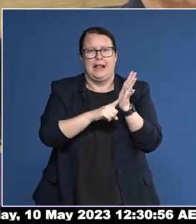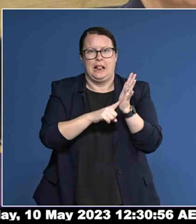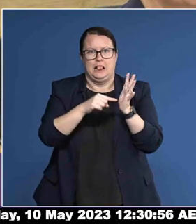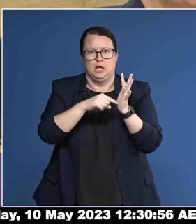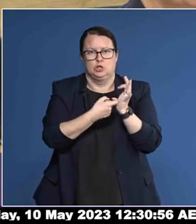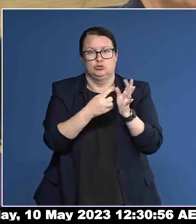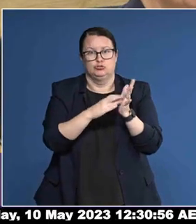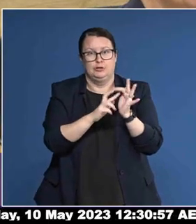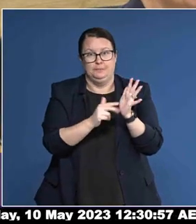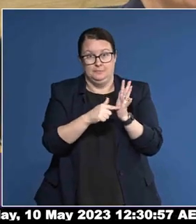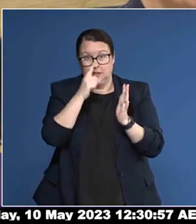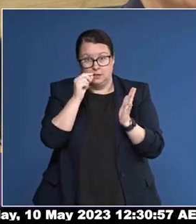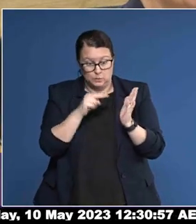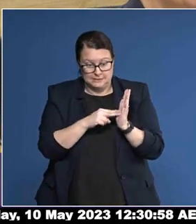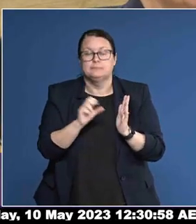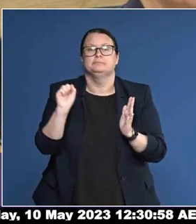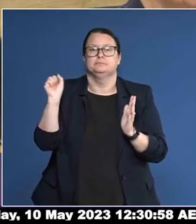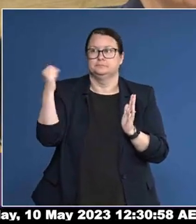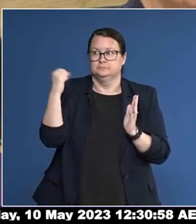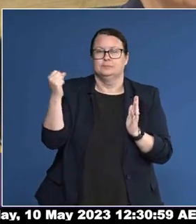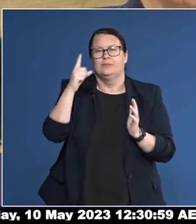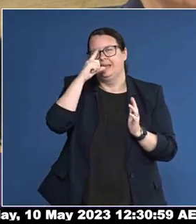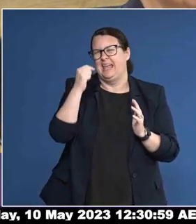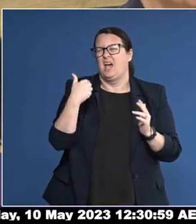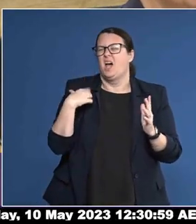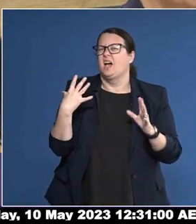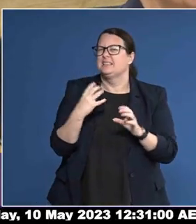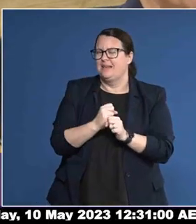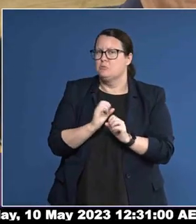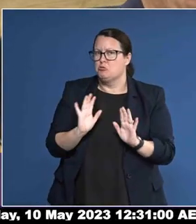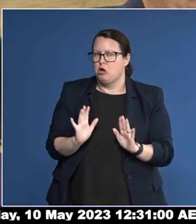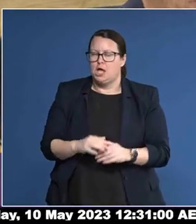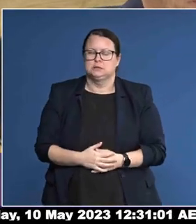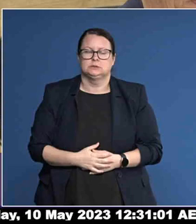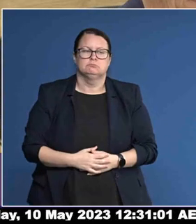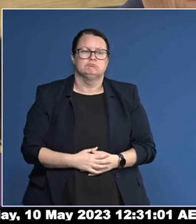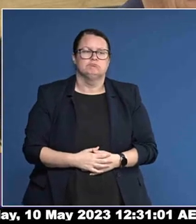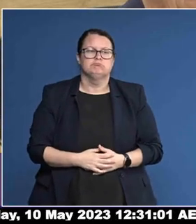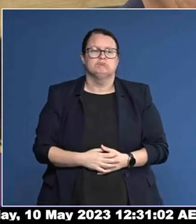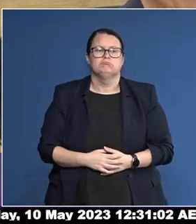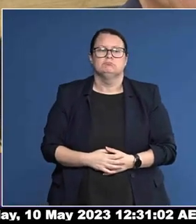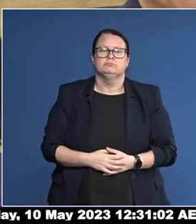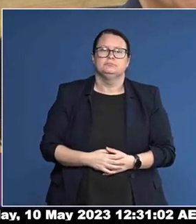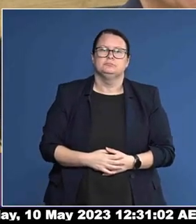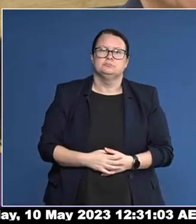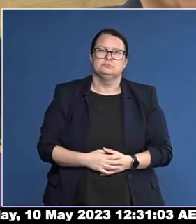Can I summarise it this way: that there was a notification from Kaleb and